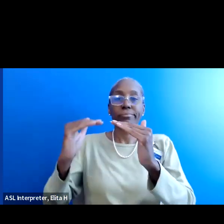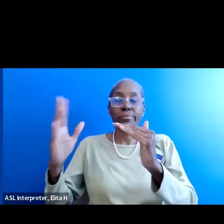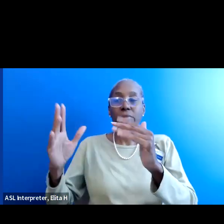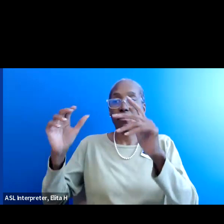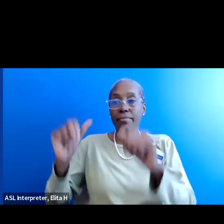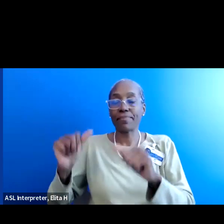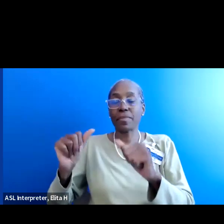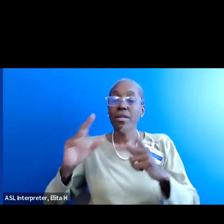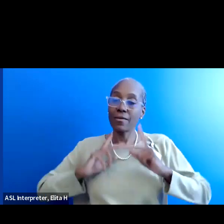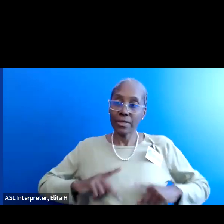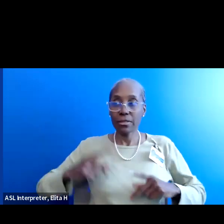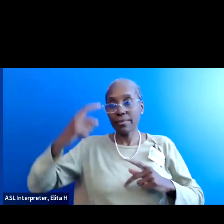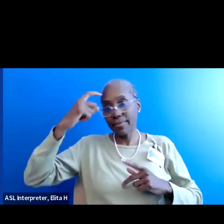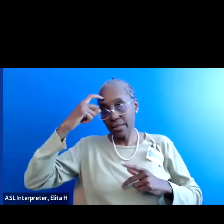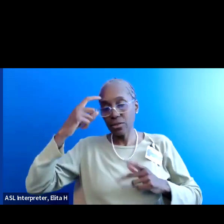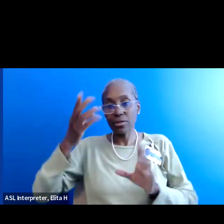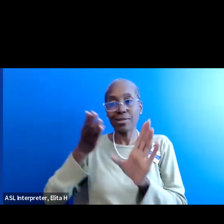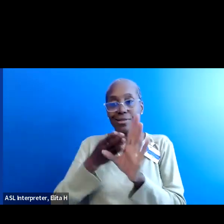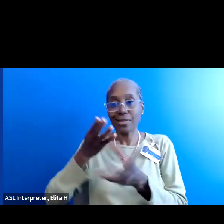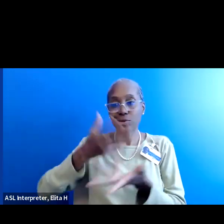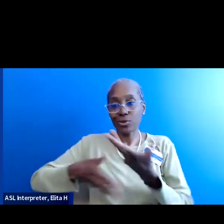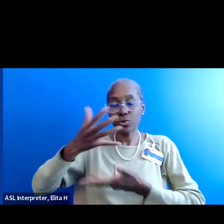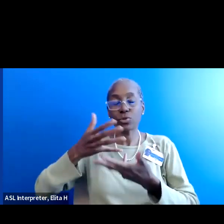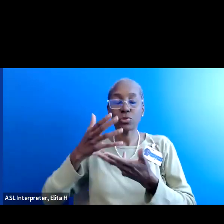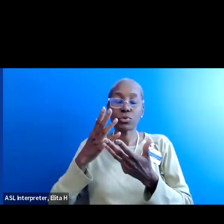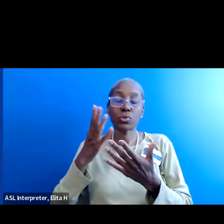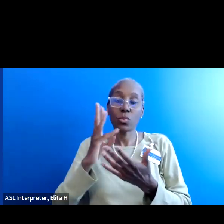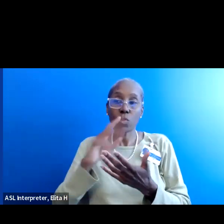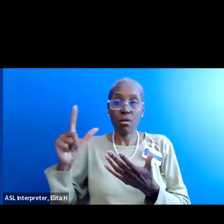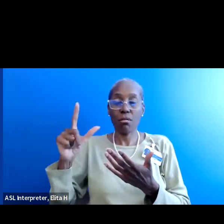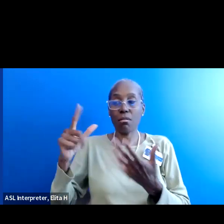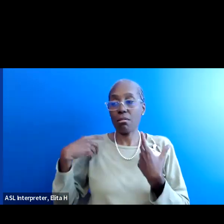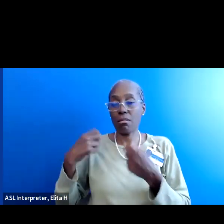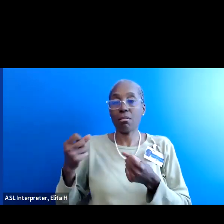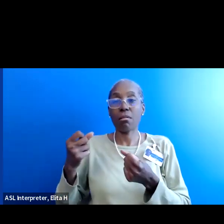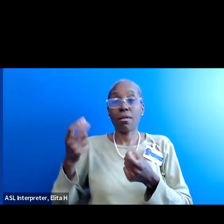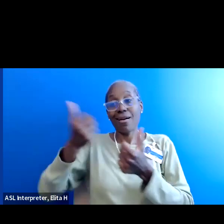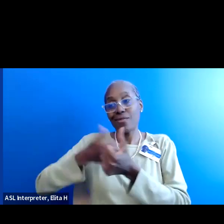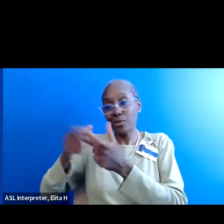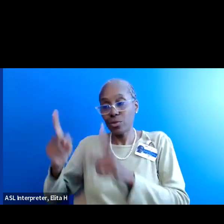physical, mental, and psychosocial well-being of each resident in accordance with a written plan of care.